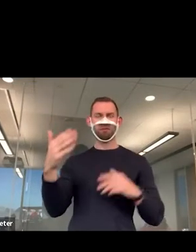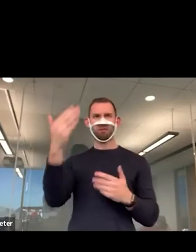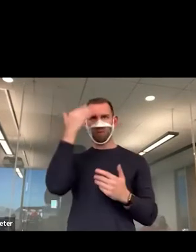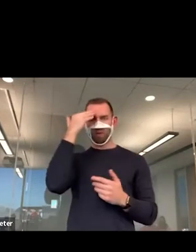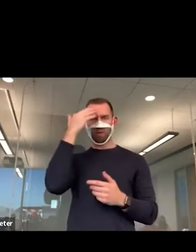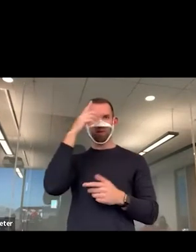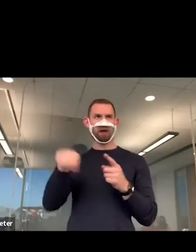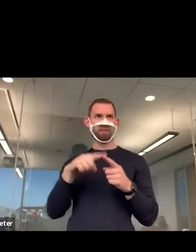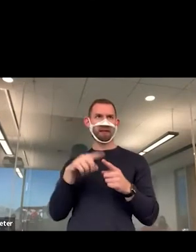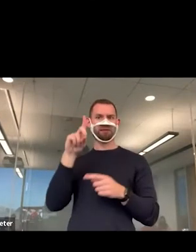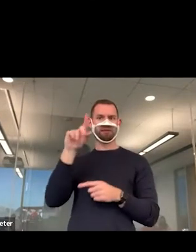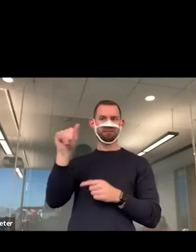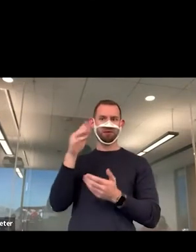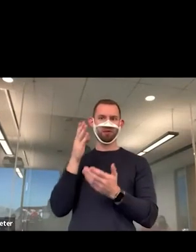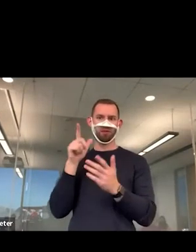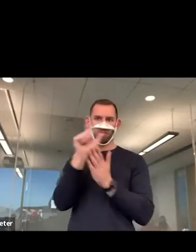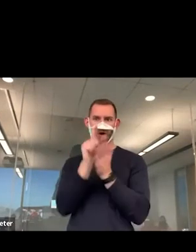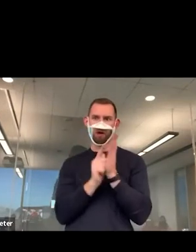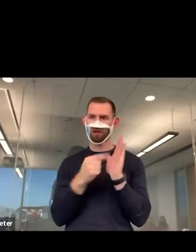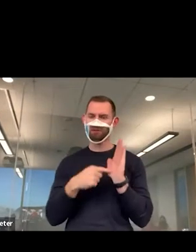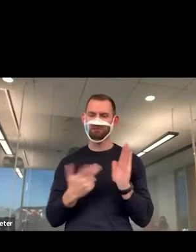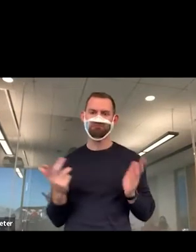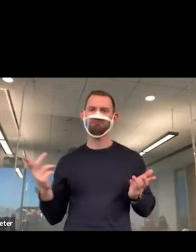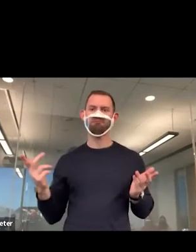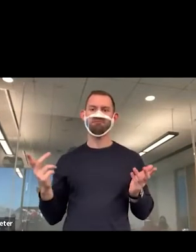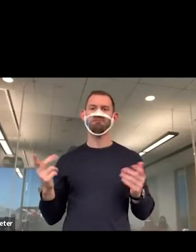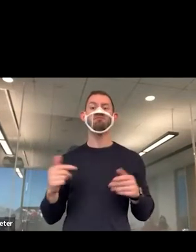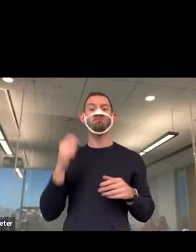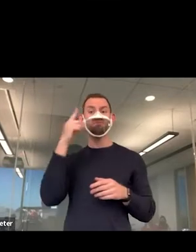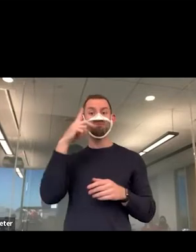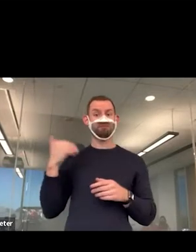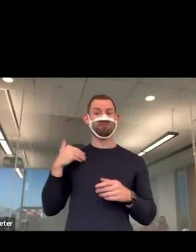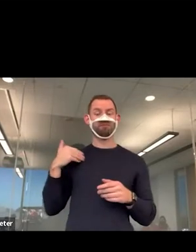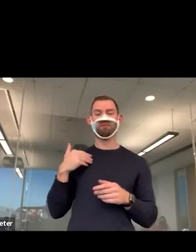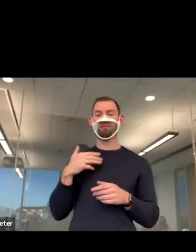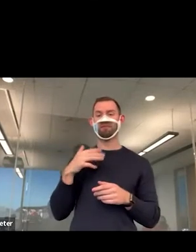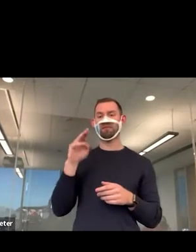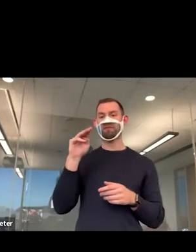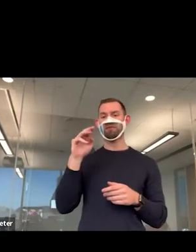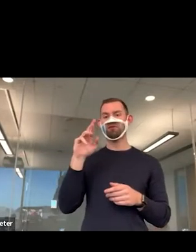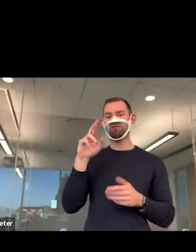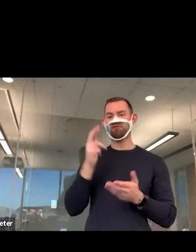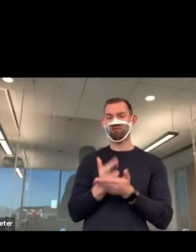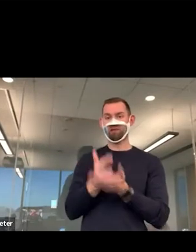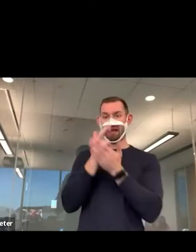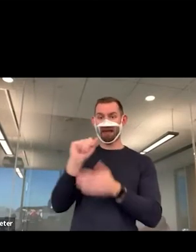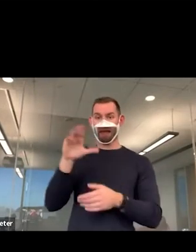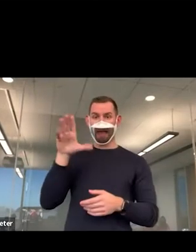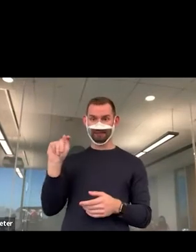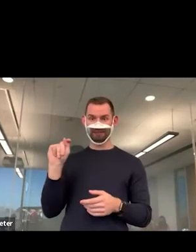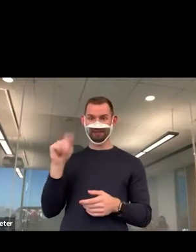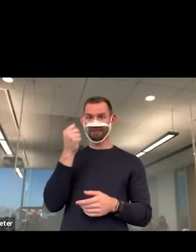and at that time what what the law was was the rehab act of 1973 and there were provisions